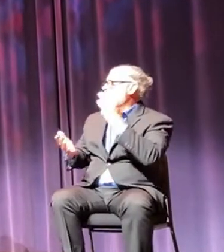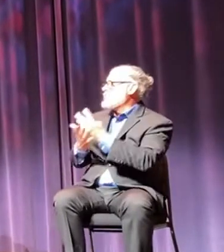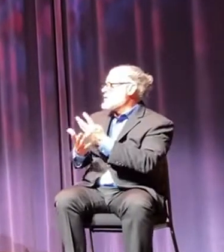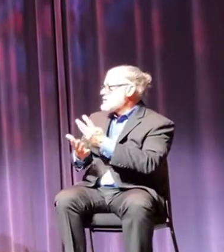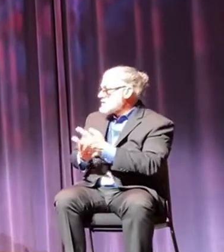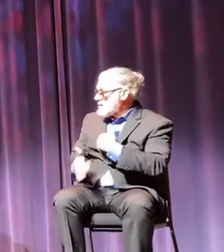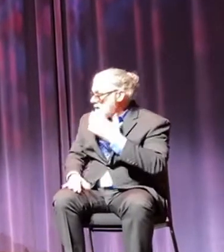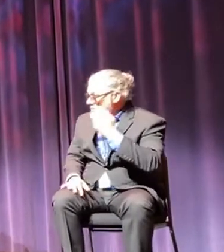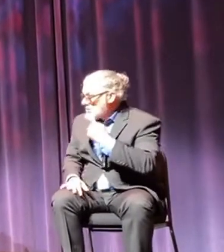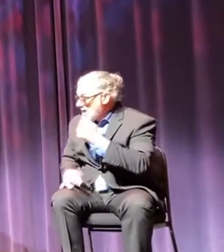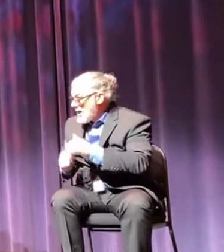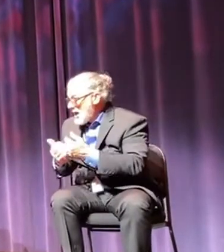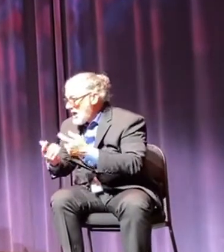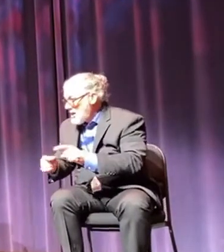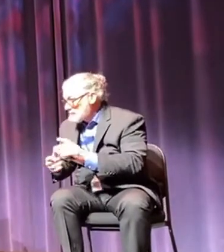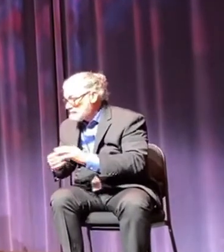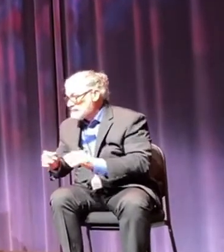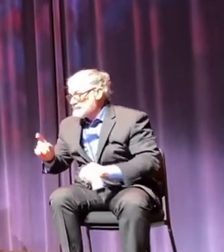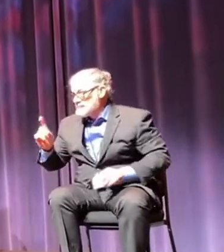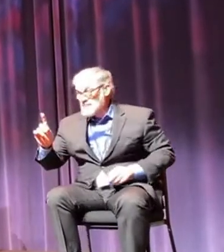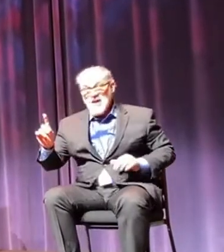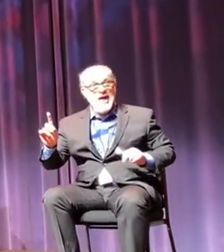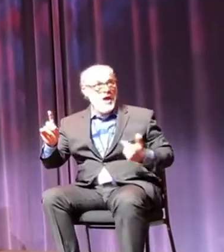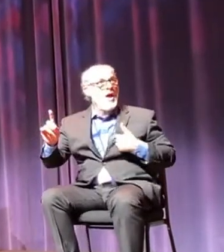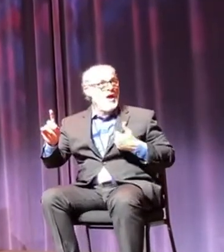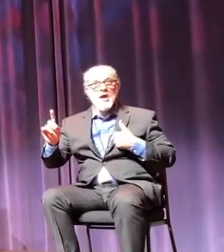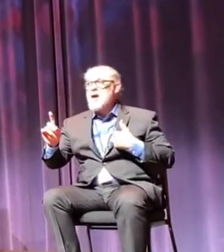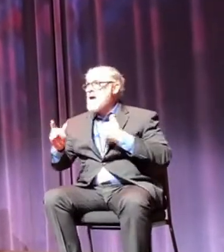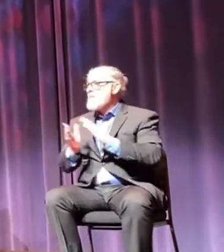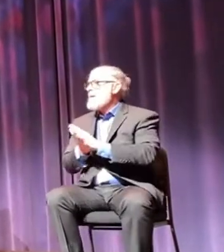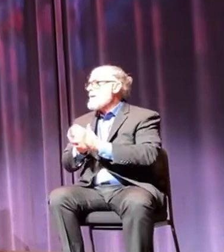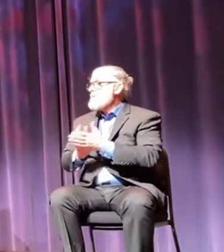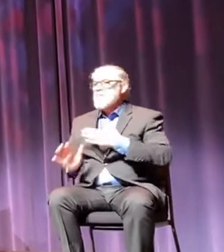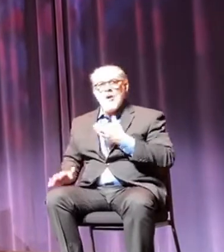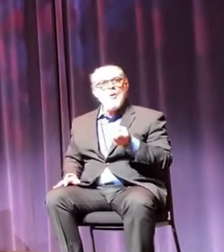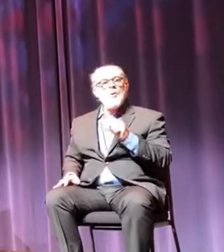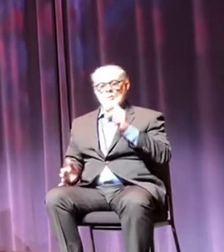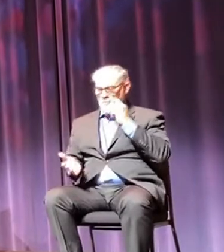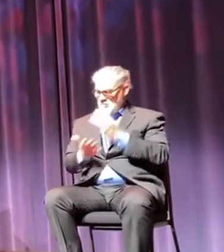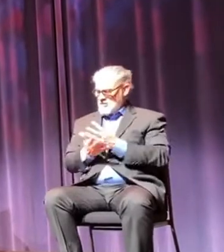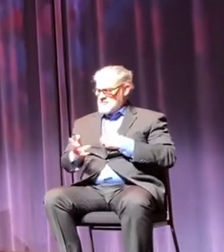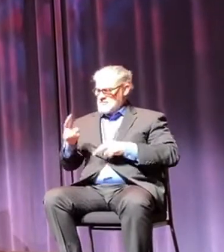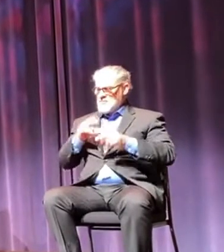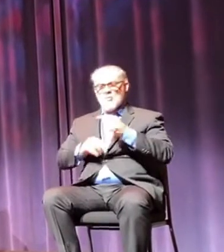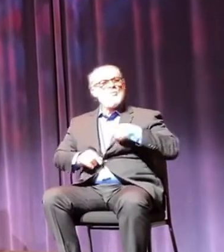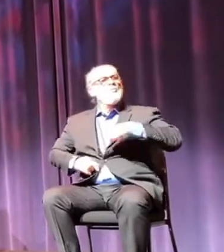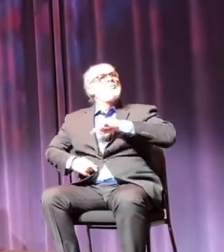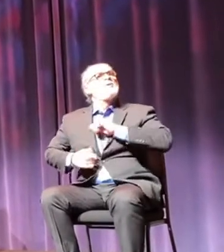I will tell it how it happened, how I became my own witness, how we became.